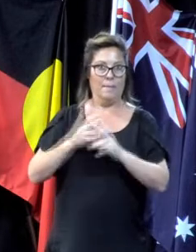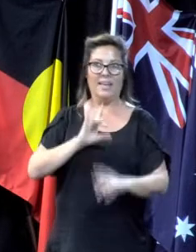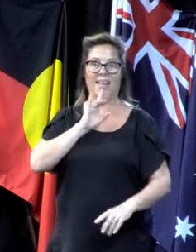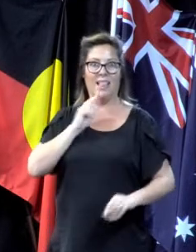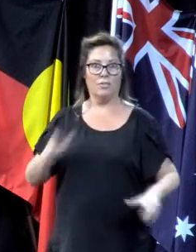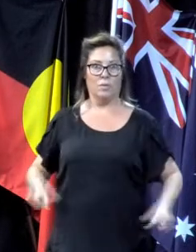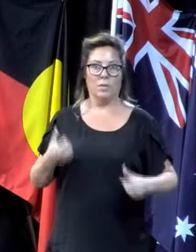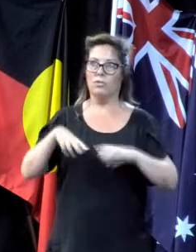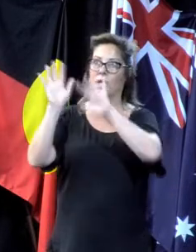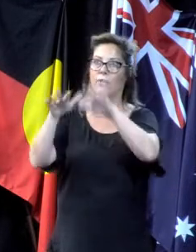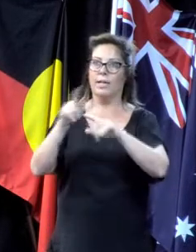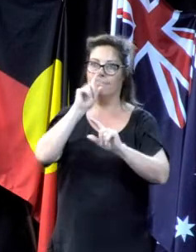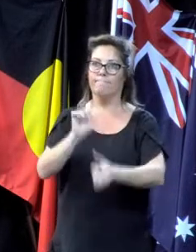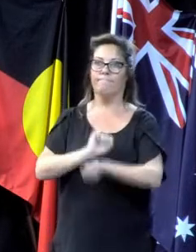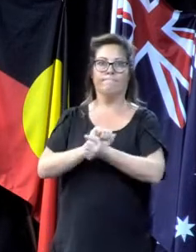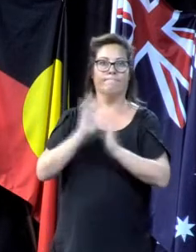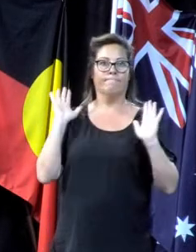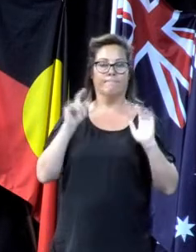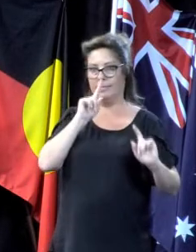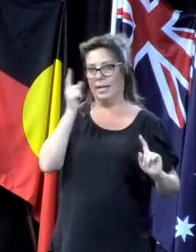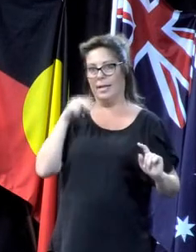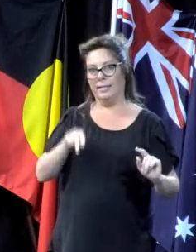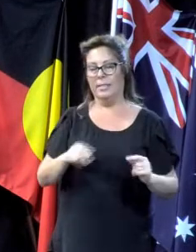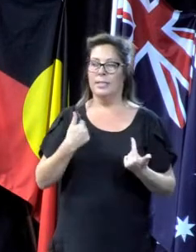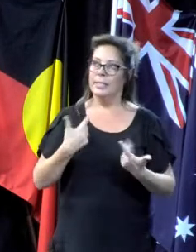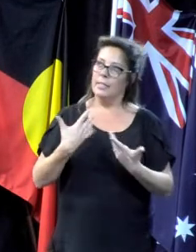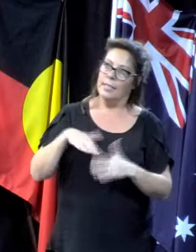Coming out of the Royal Commission, my main interest is all around leadership.